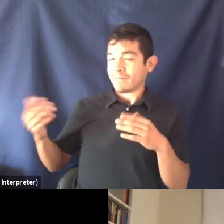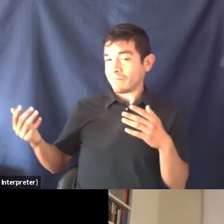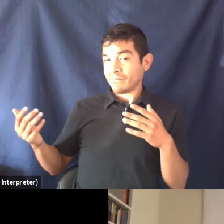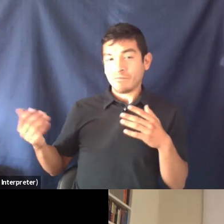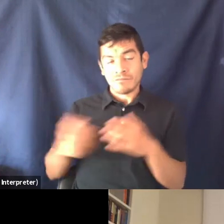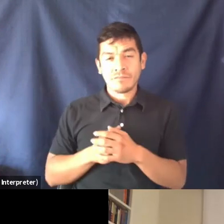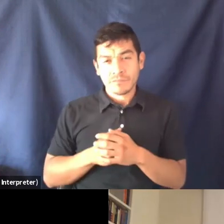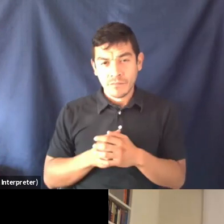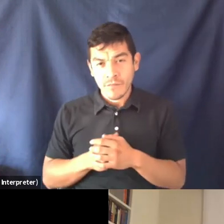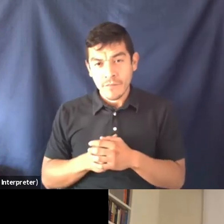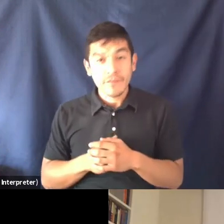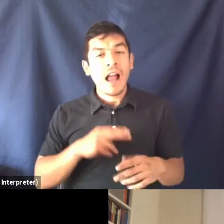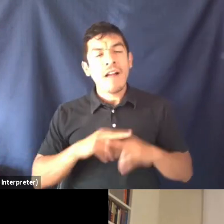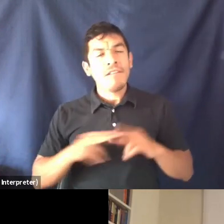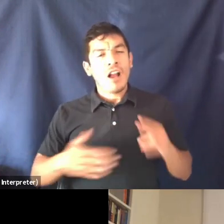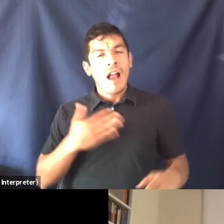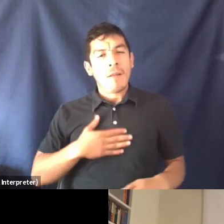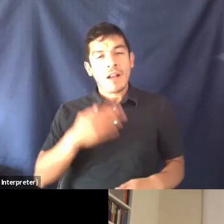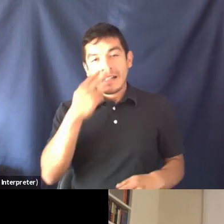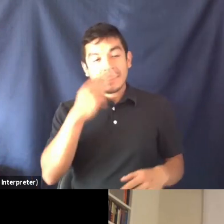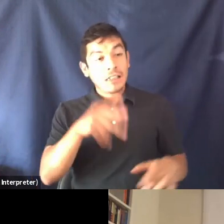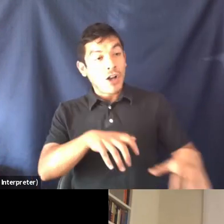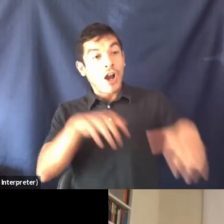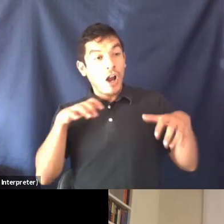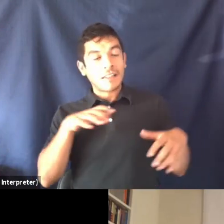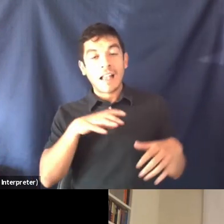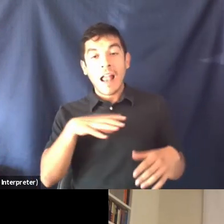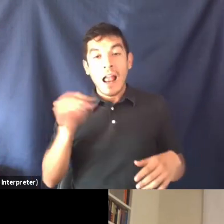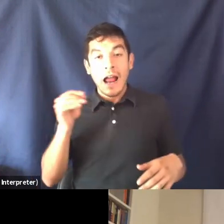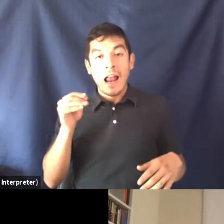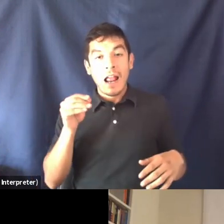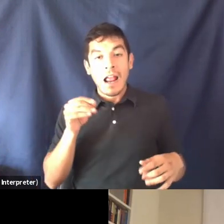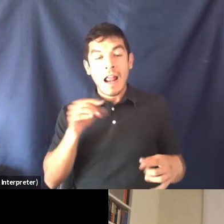and critics really respond to the film and read into it and all the ways